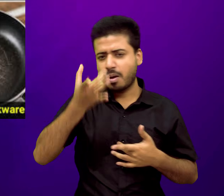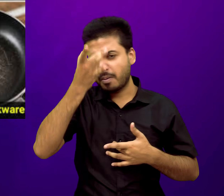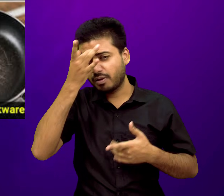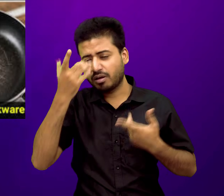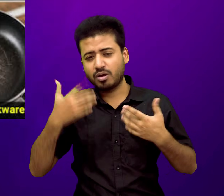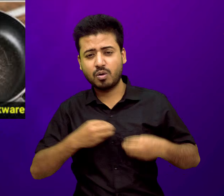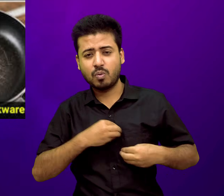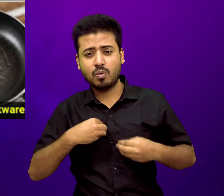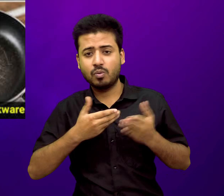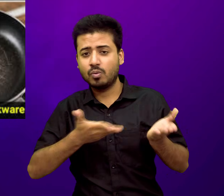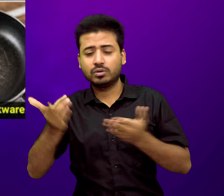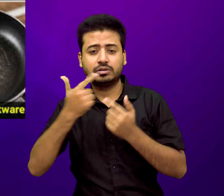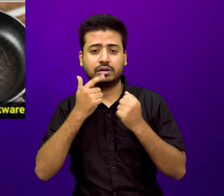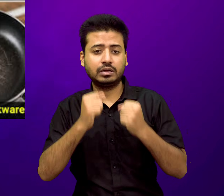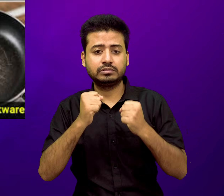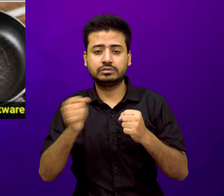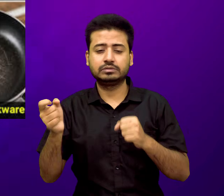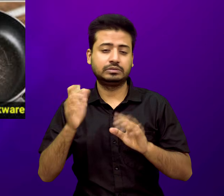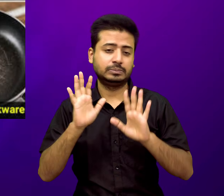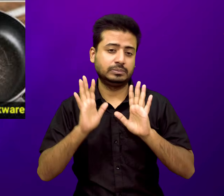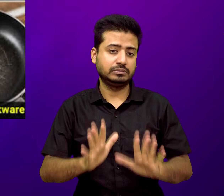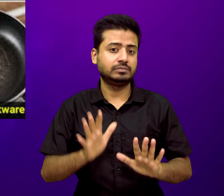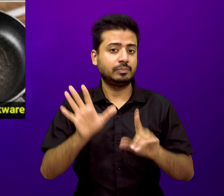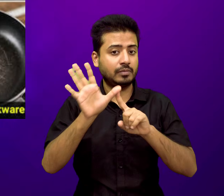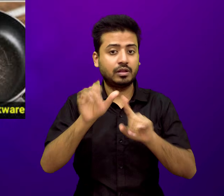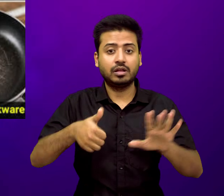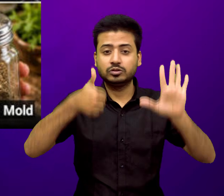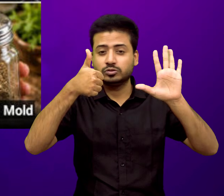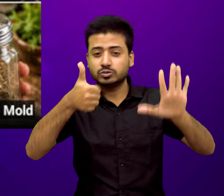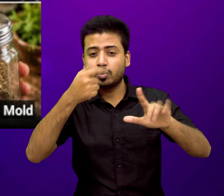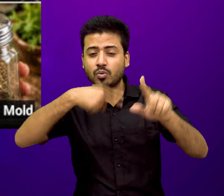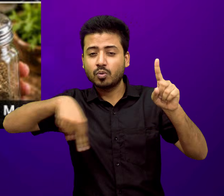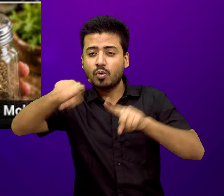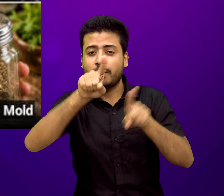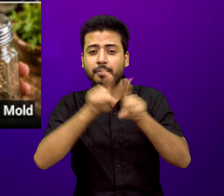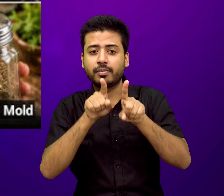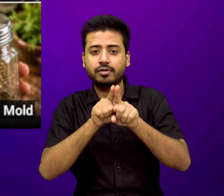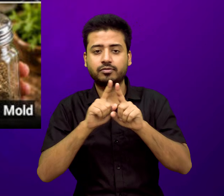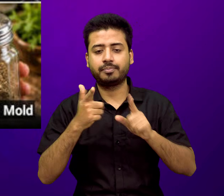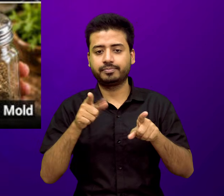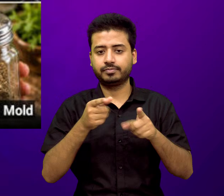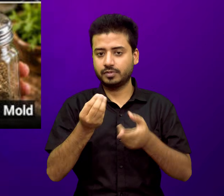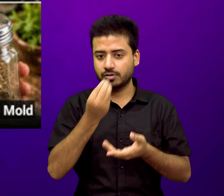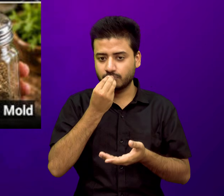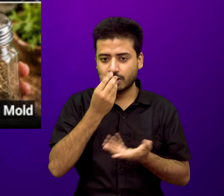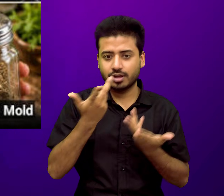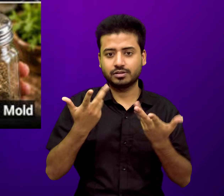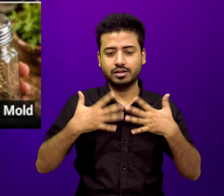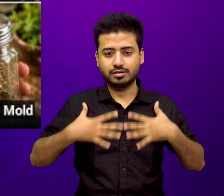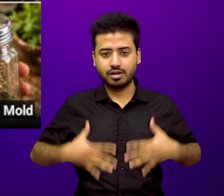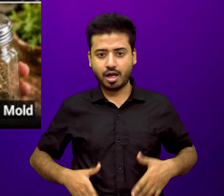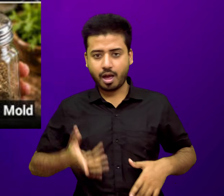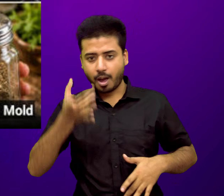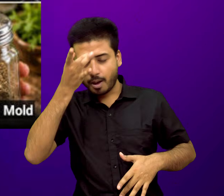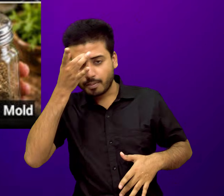broader class of PAS per and polyfuroal substances often dubbed forever chemicals because they do not